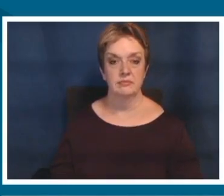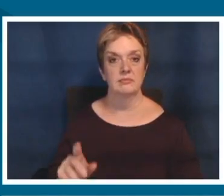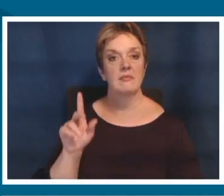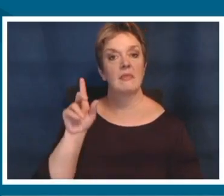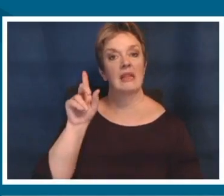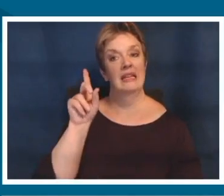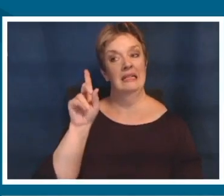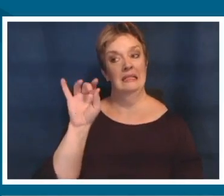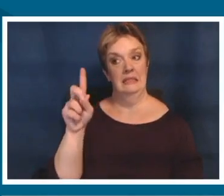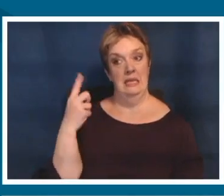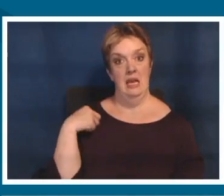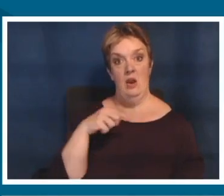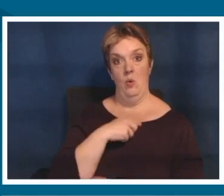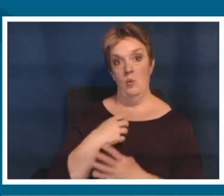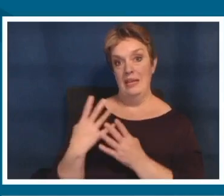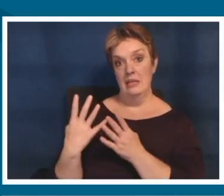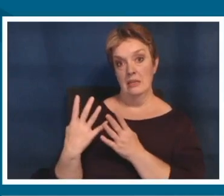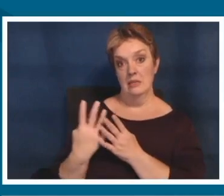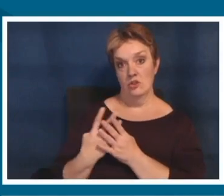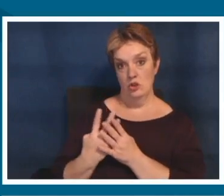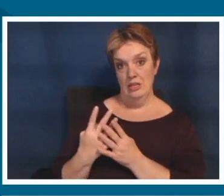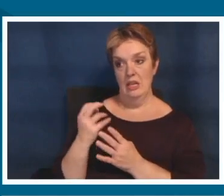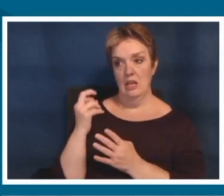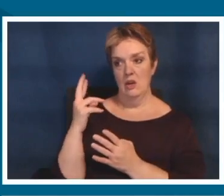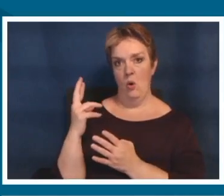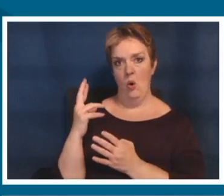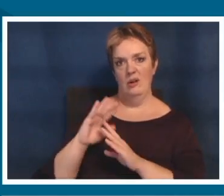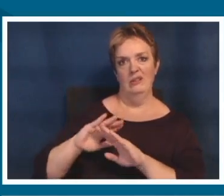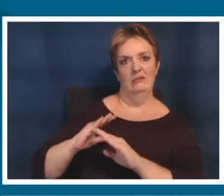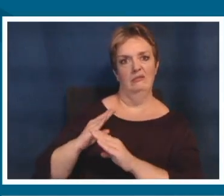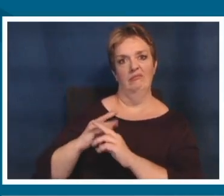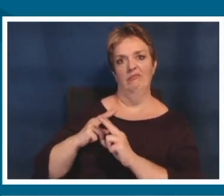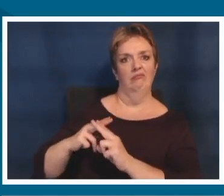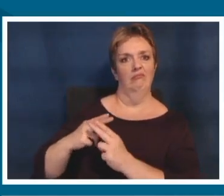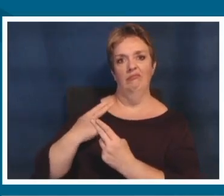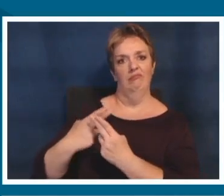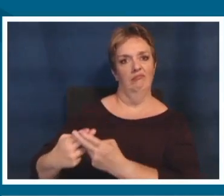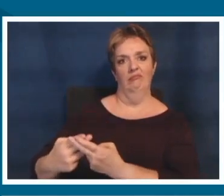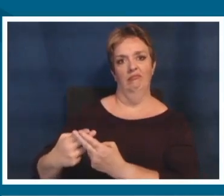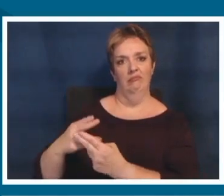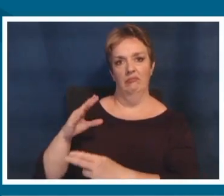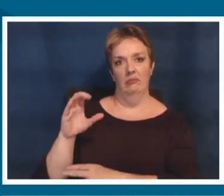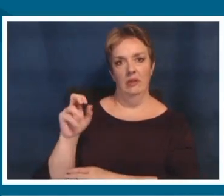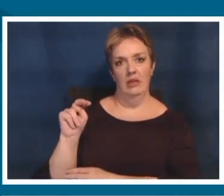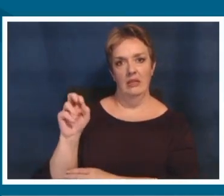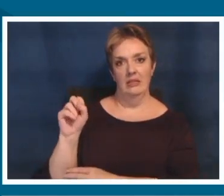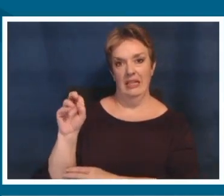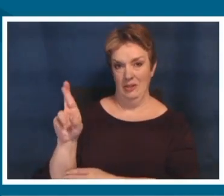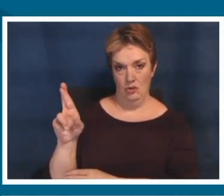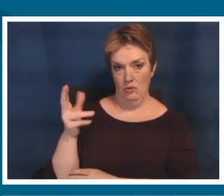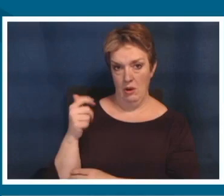stories we set some guidelines up front and gave some examples of non-examples